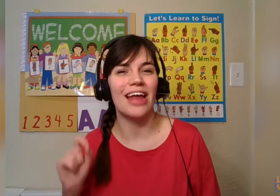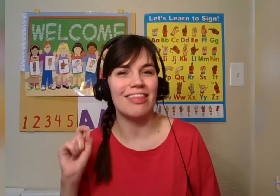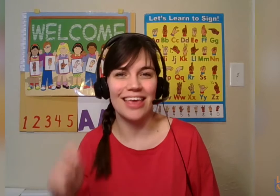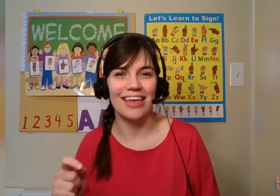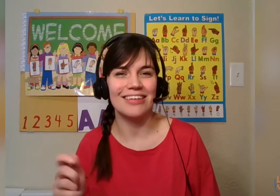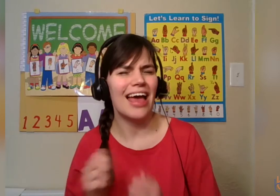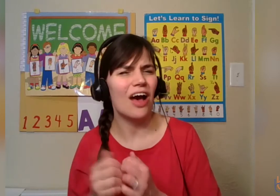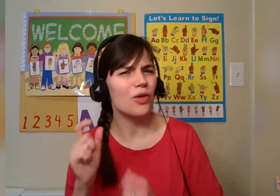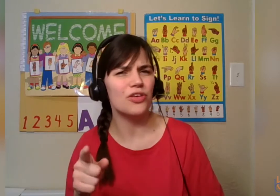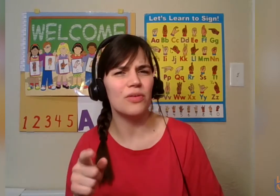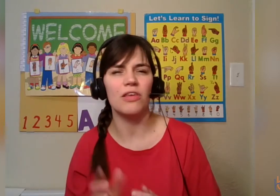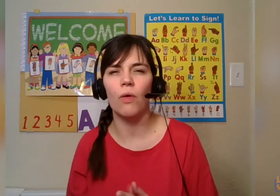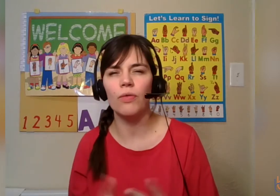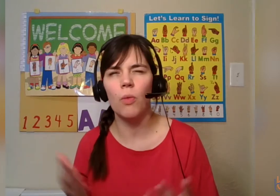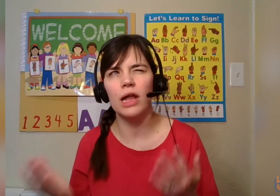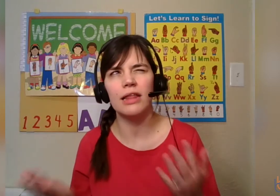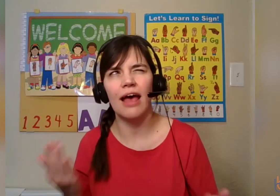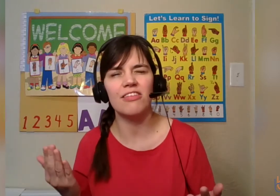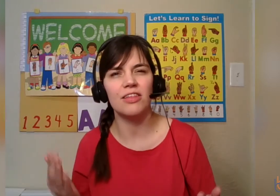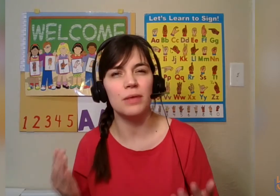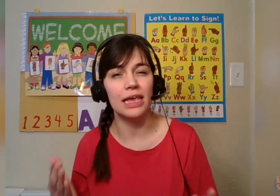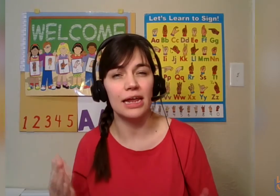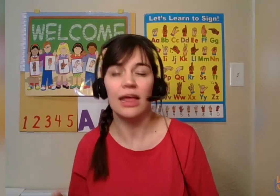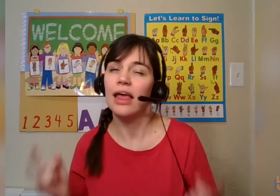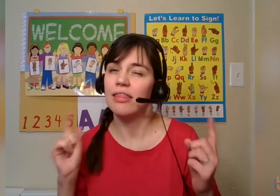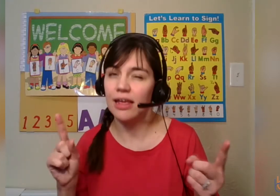word at the end. "How are you?" is the only one that has it at the beginning that I